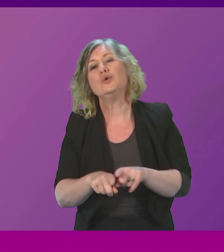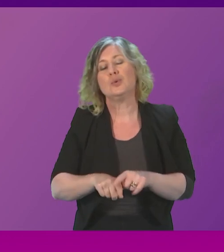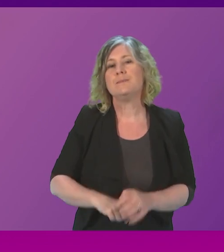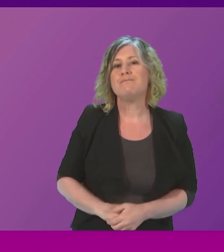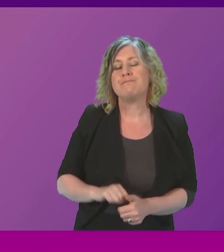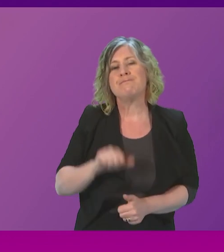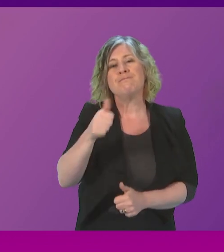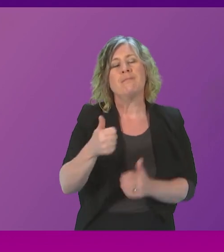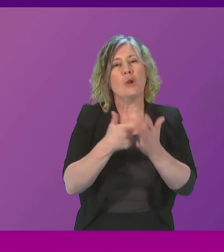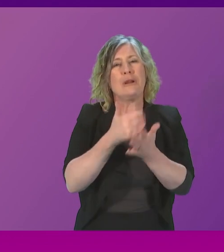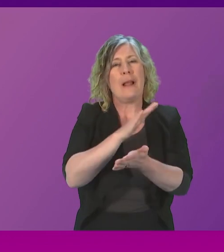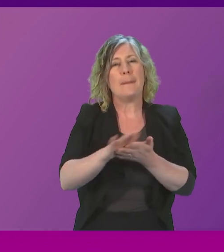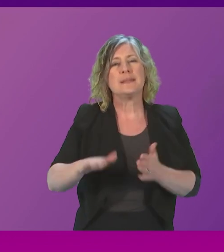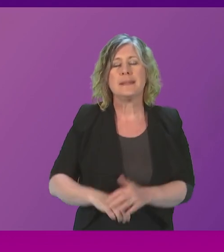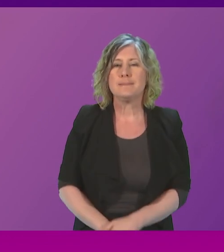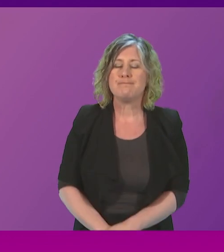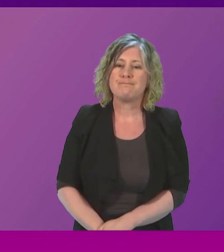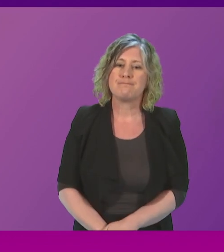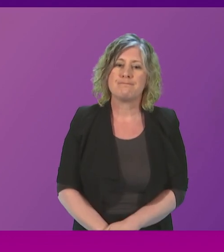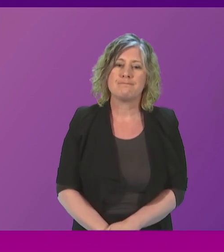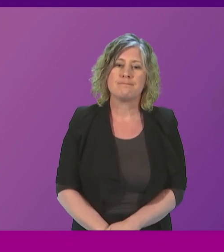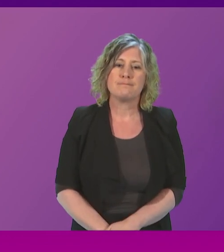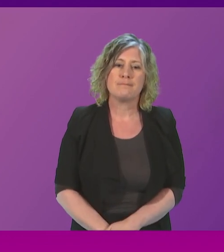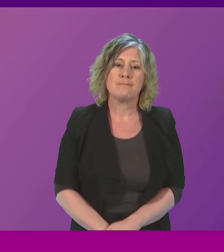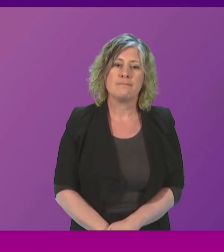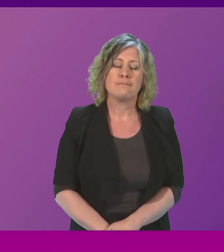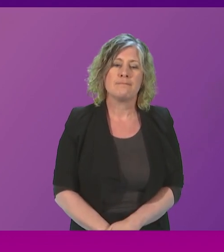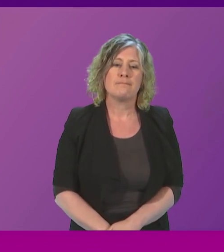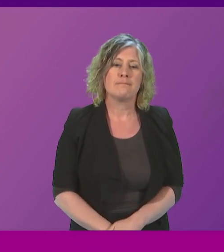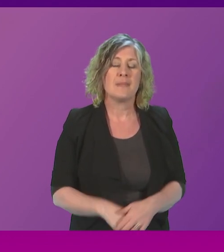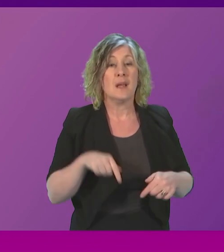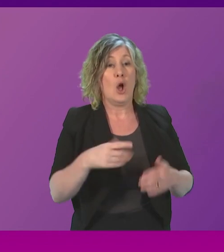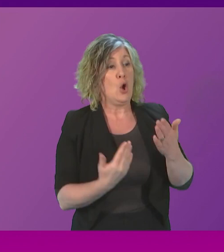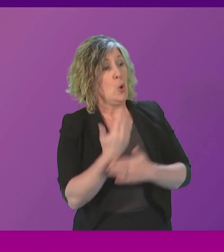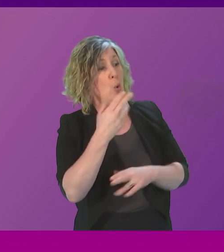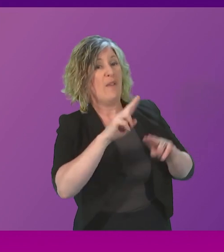I think that the breaking of a glass in the chamber earlier was not a good omen for the new First Minister.